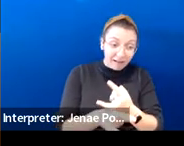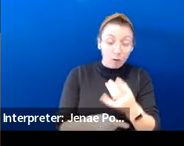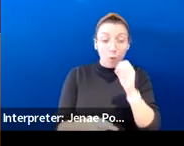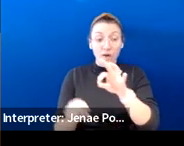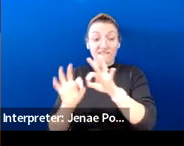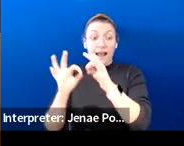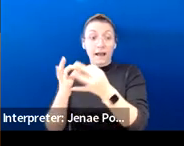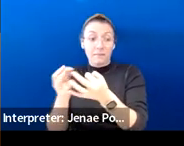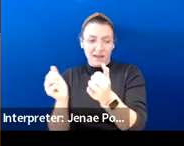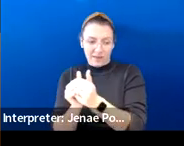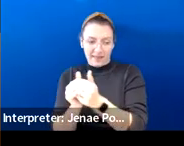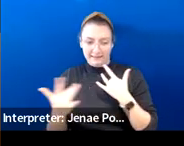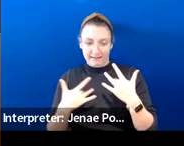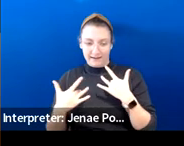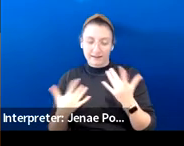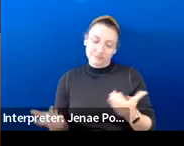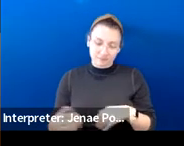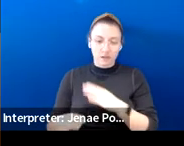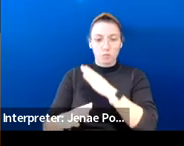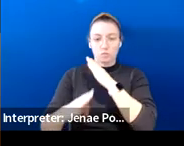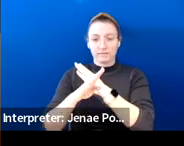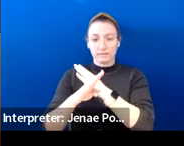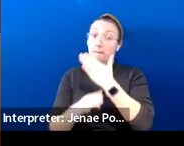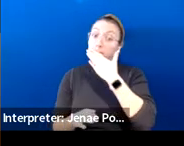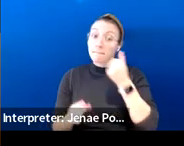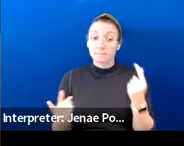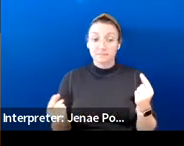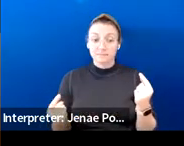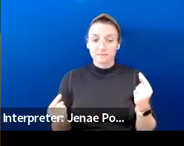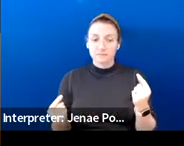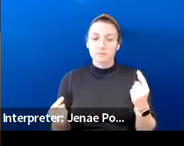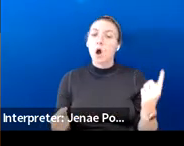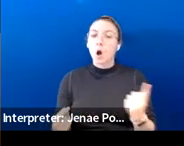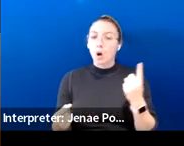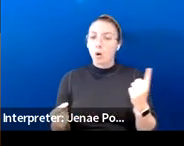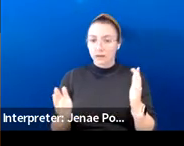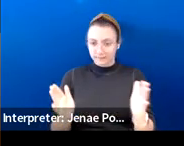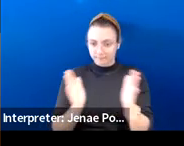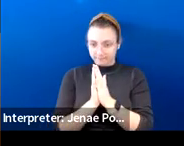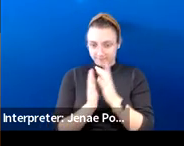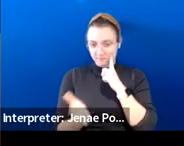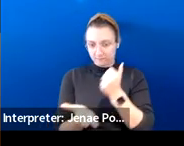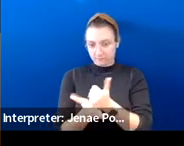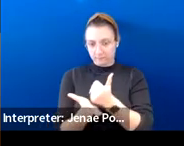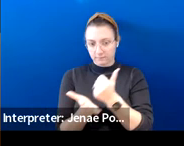And then, of course, prevention. And the best way to do it is always to seek out and anxiety